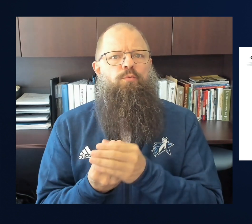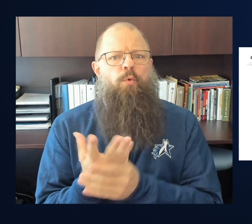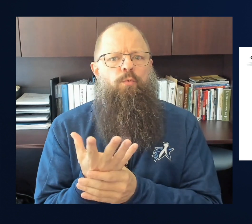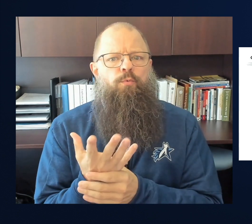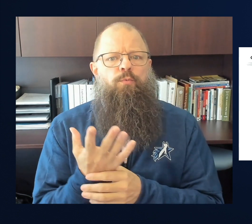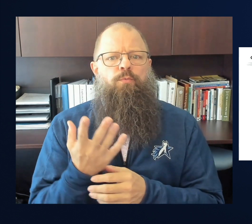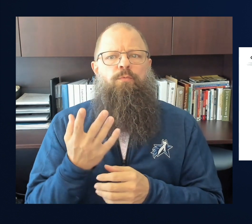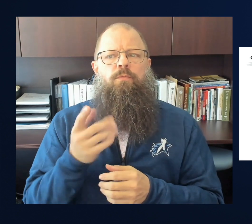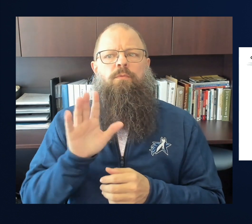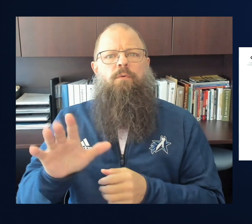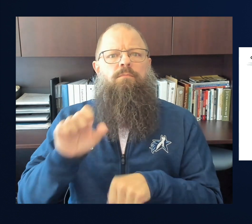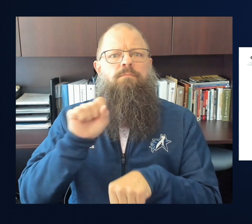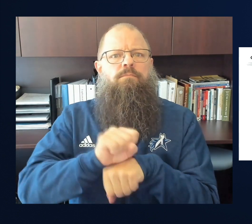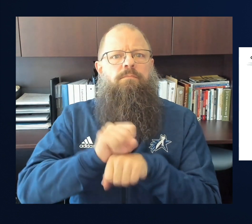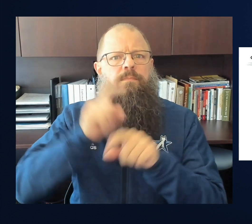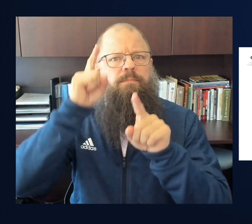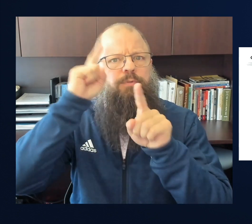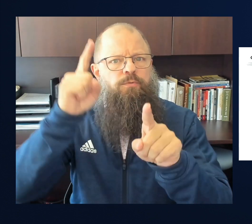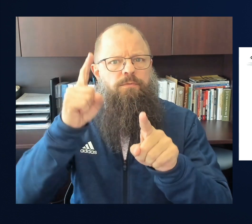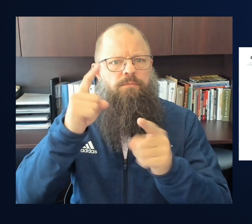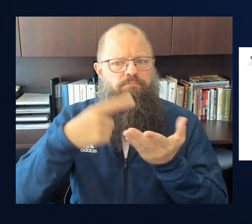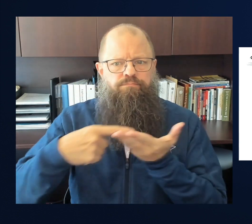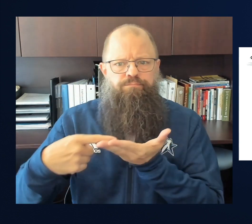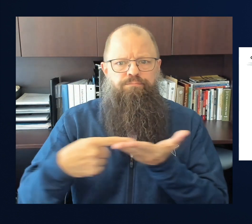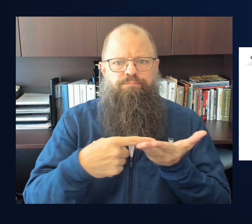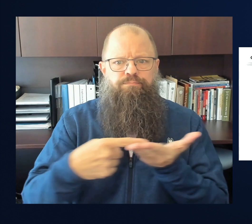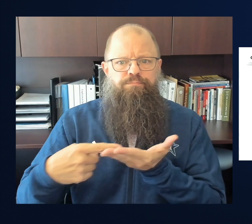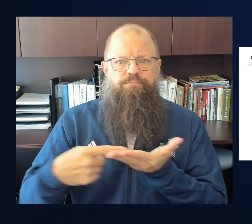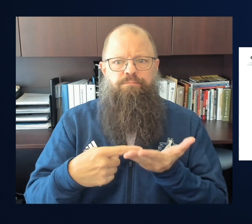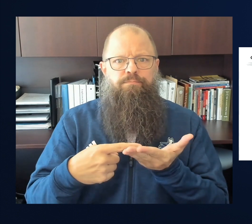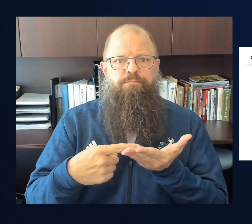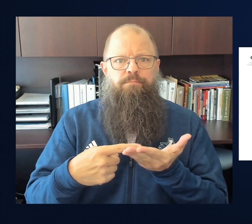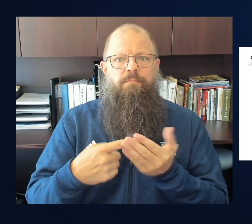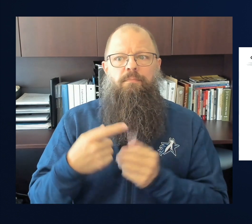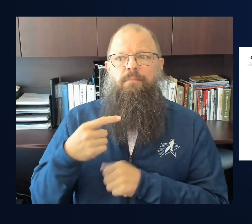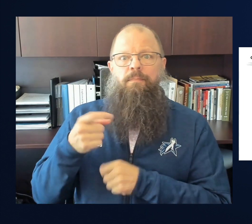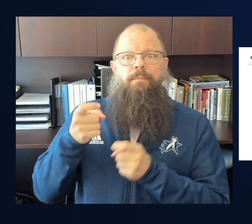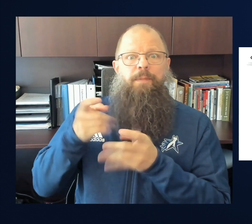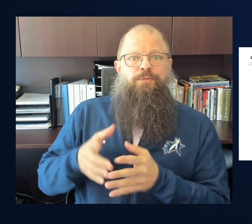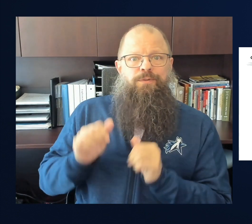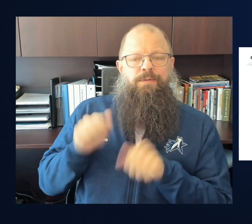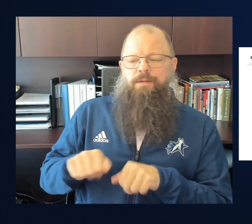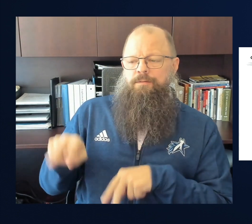discuss employees strengths, area for growth, and developing job goals around